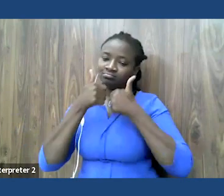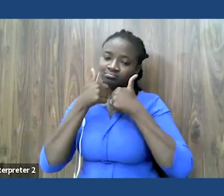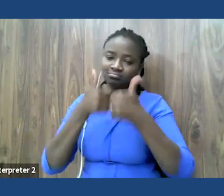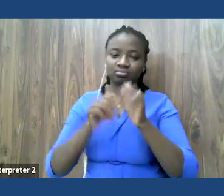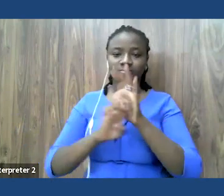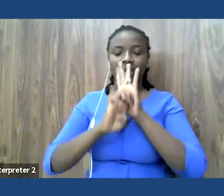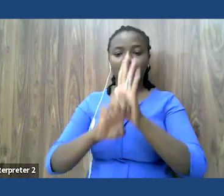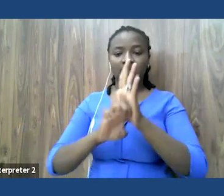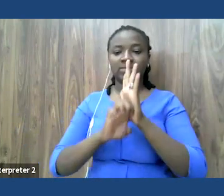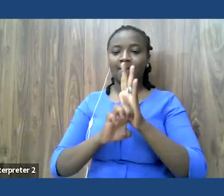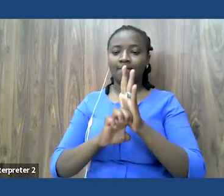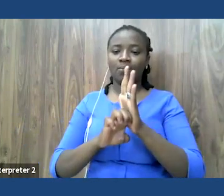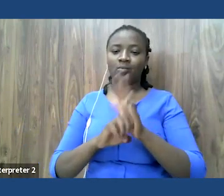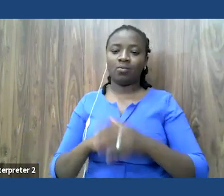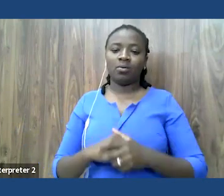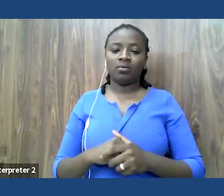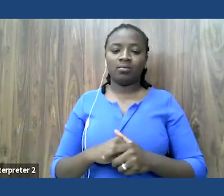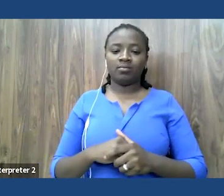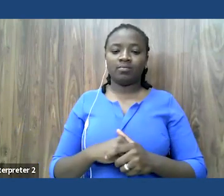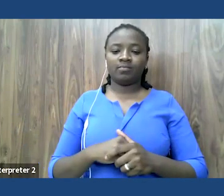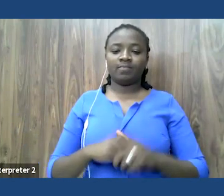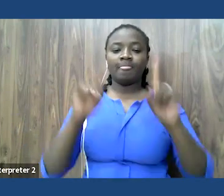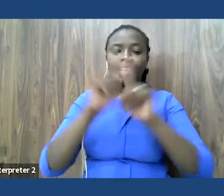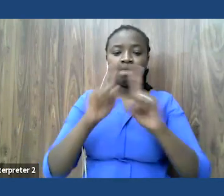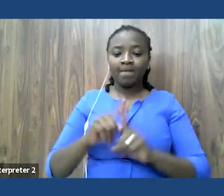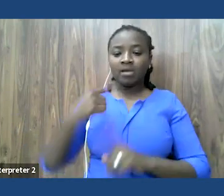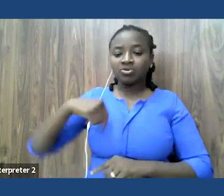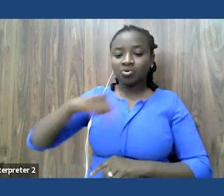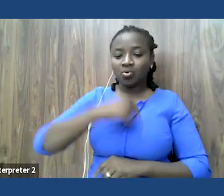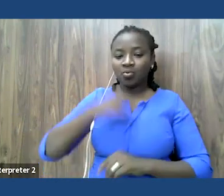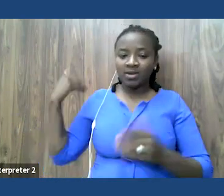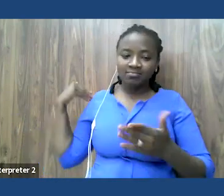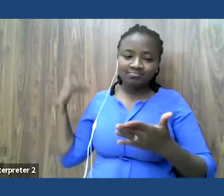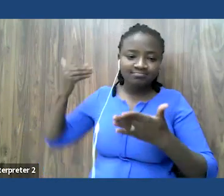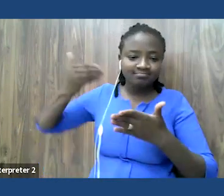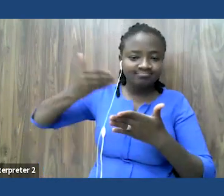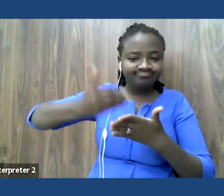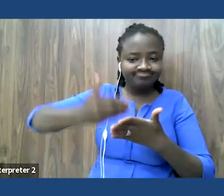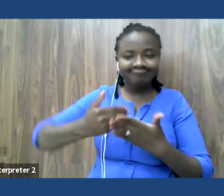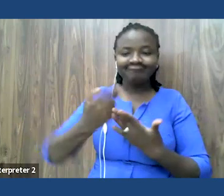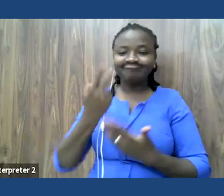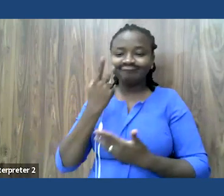And then I think the final point, as we've been talking about the role of caregivers